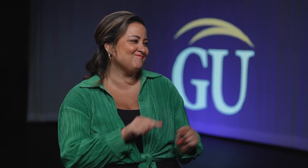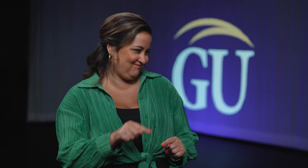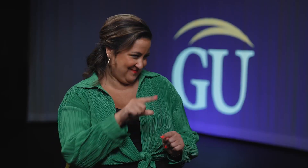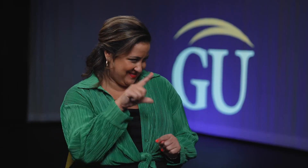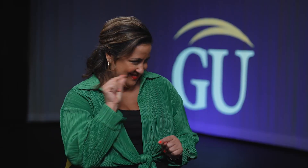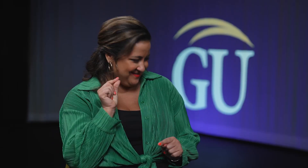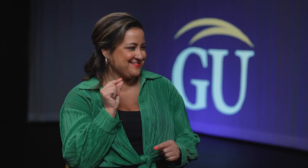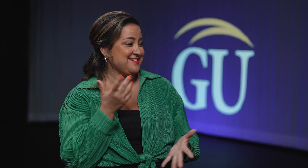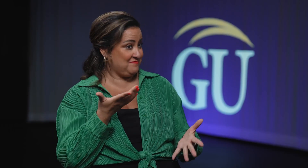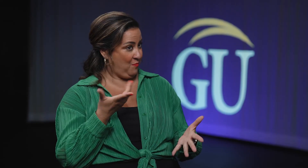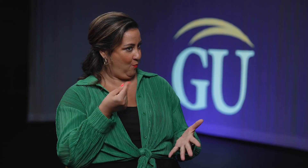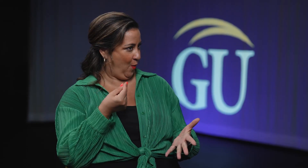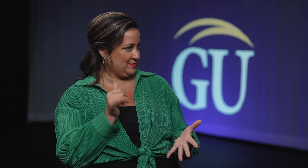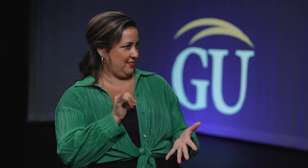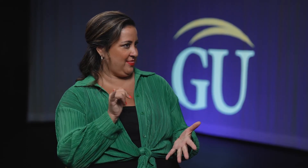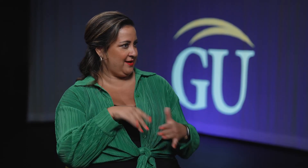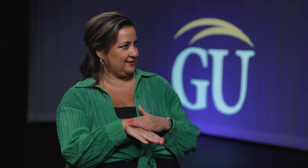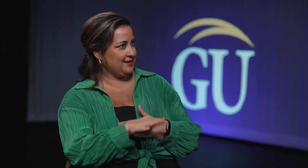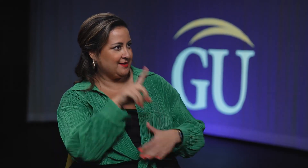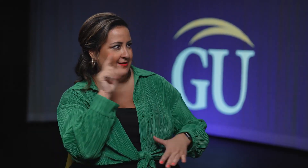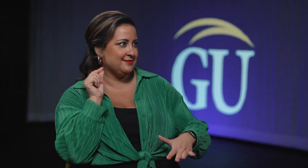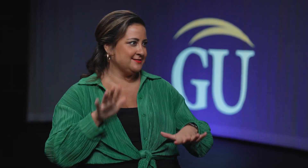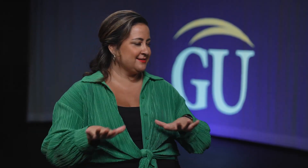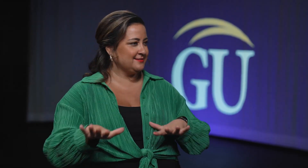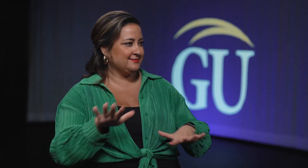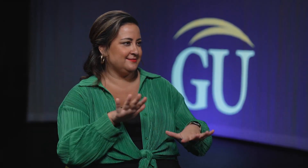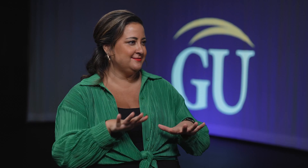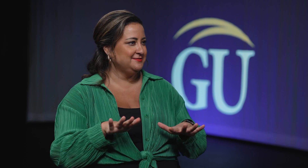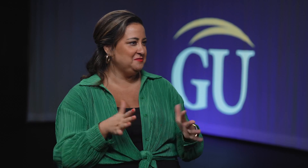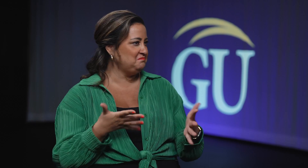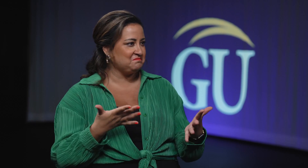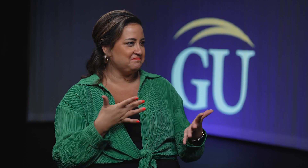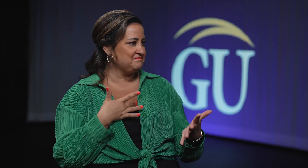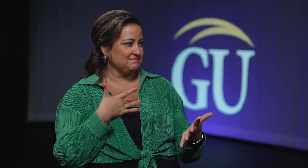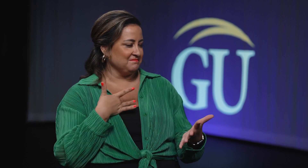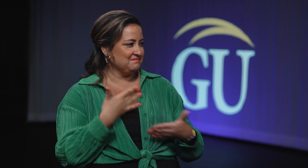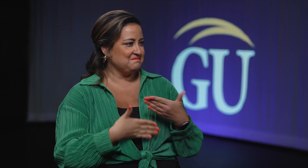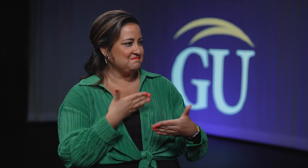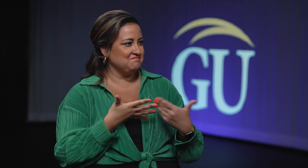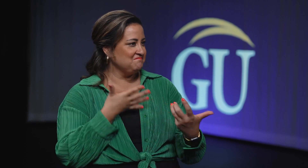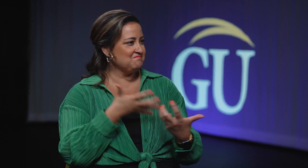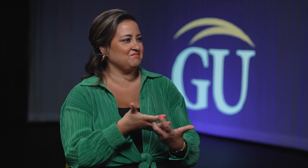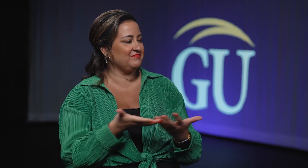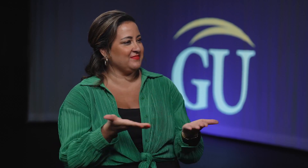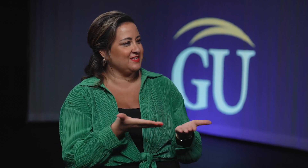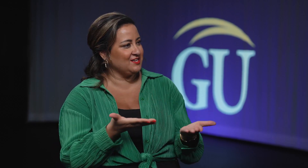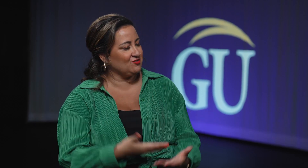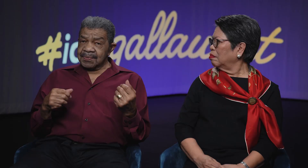So you went to Gallaudet. What was it like coming in? How did you feel like you fit in here?